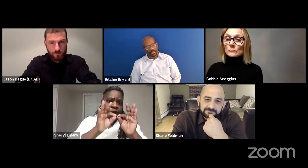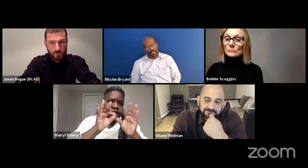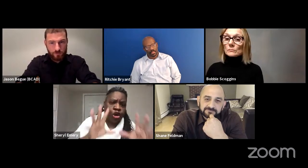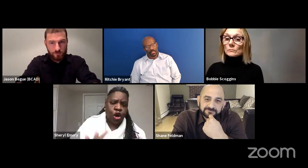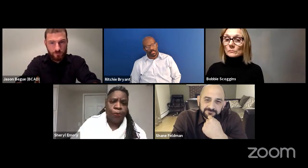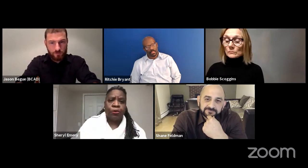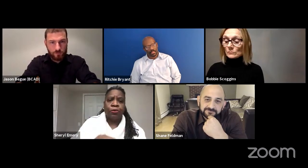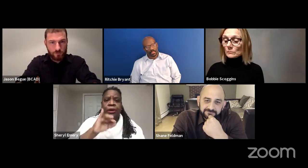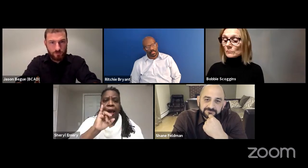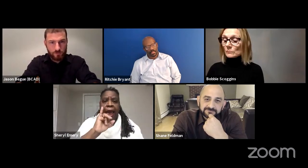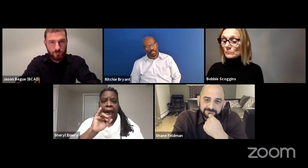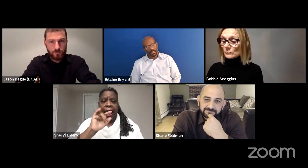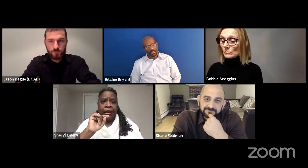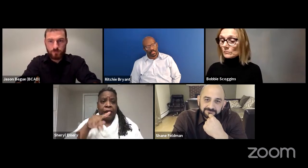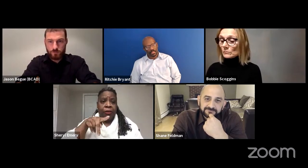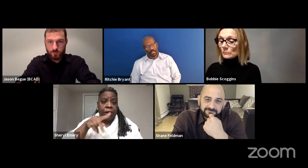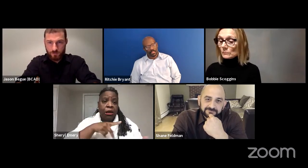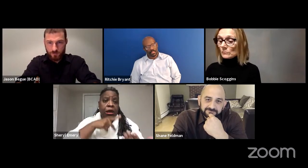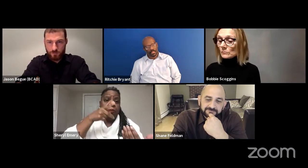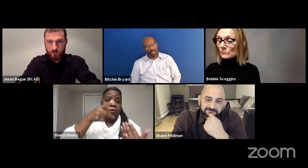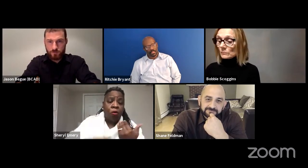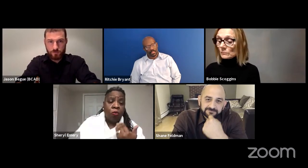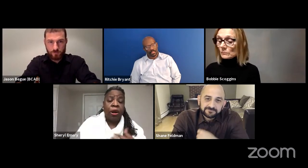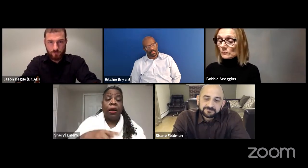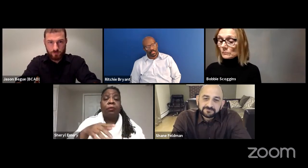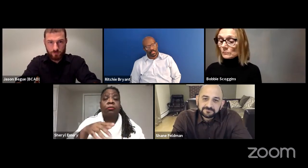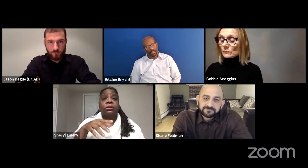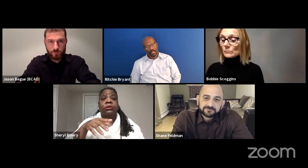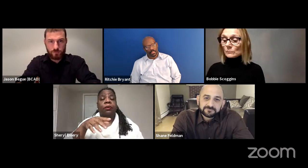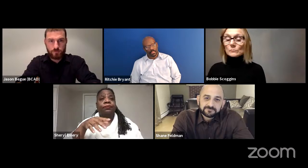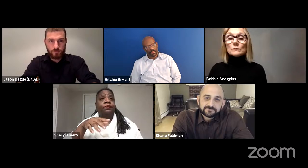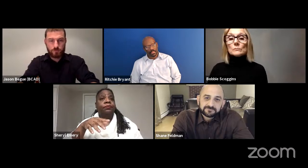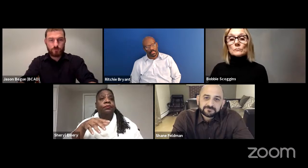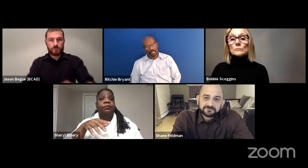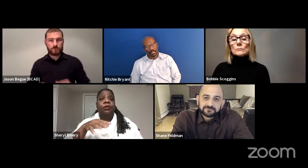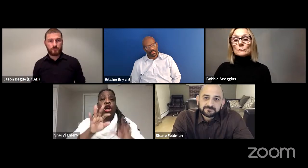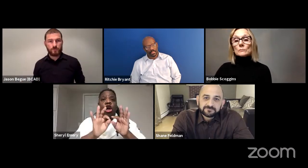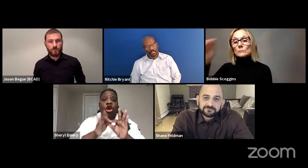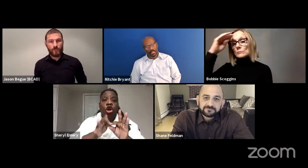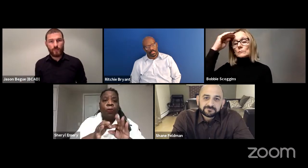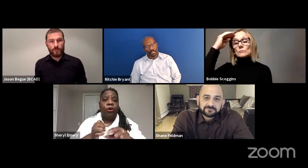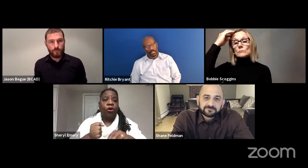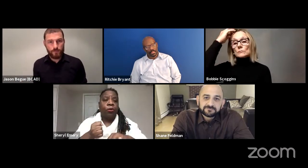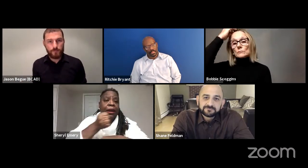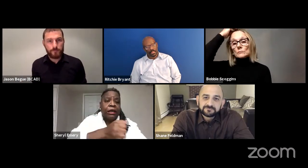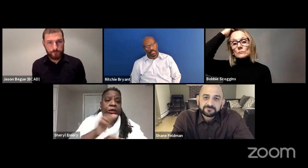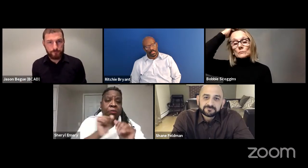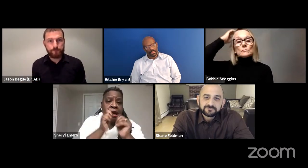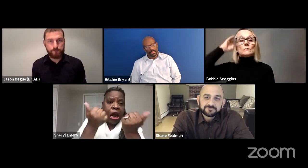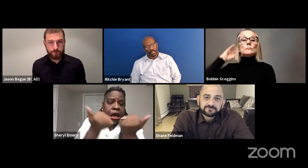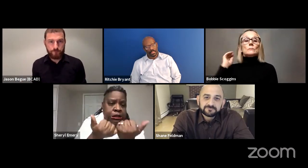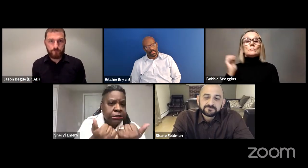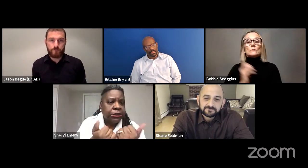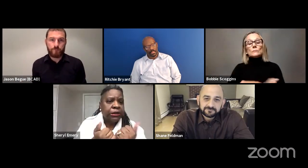Include, for example, parents of Deaf children, ITP program members, working interpreters,